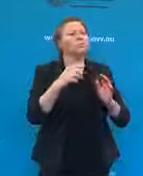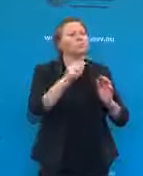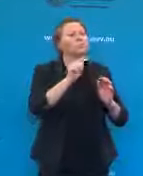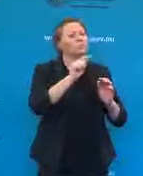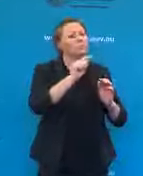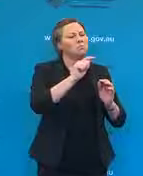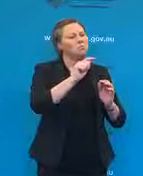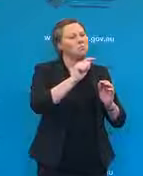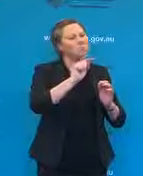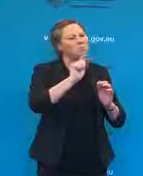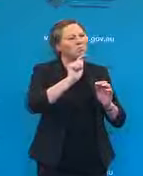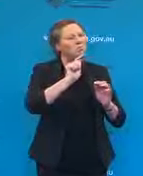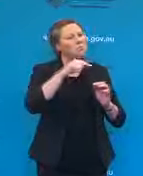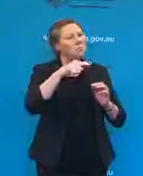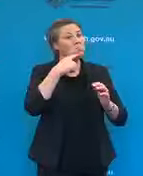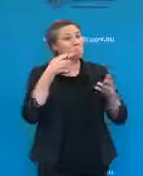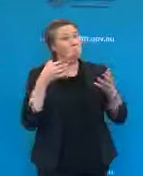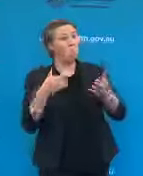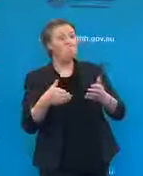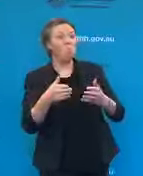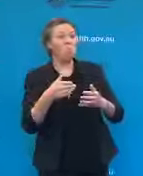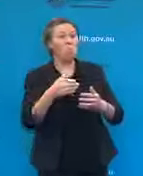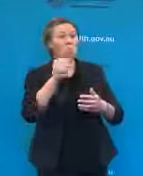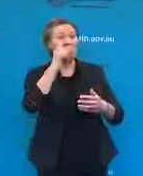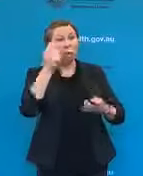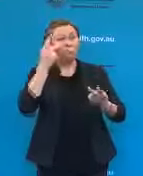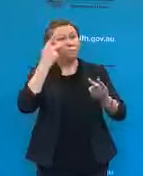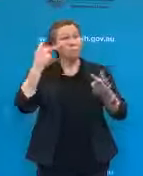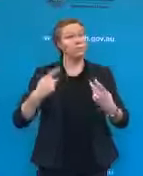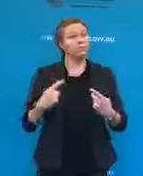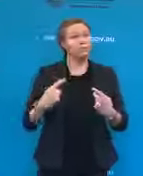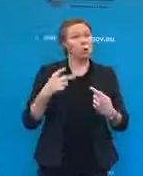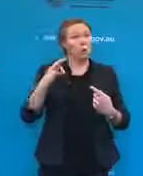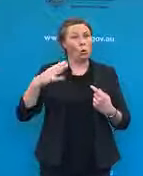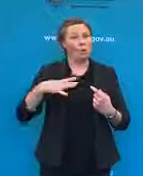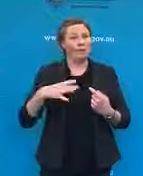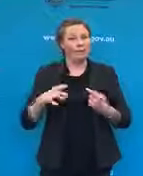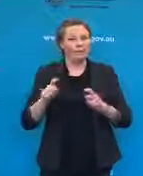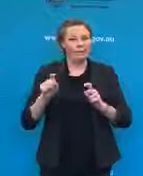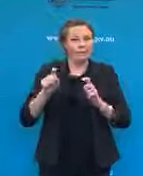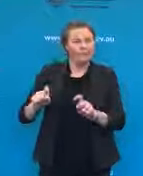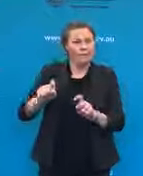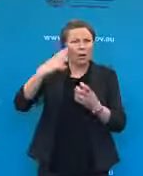where people can travel quarantine free stays when they arrive